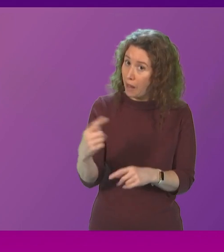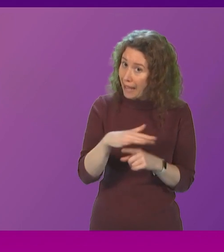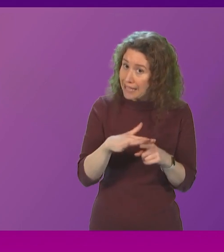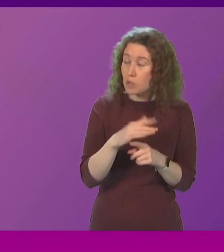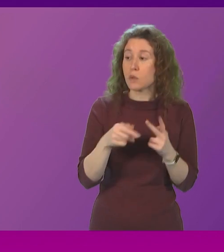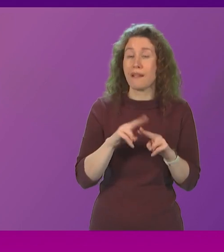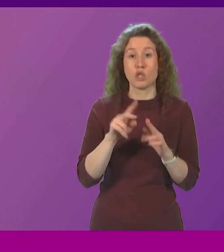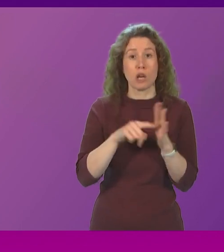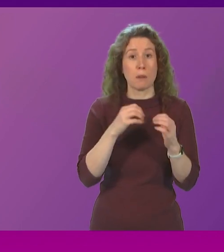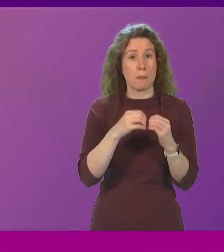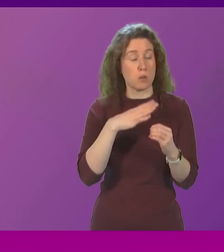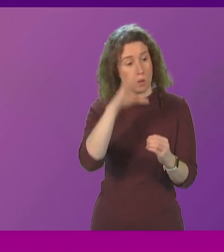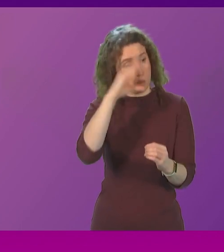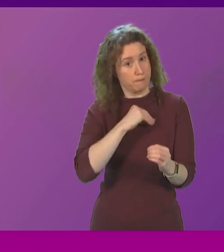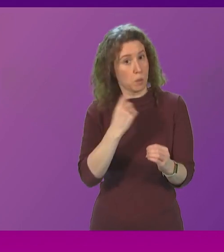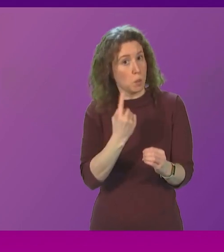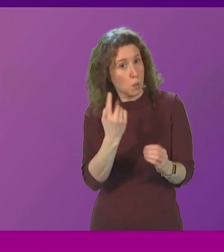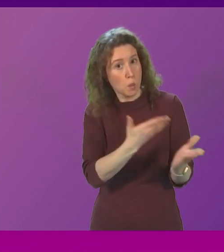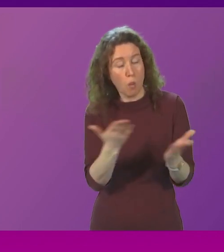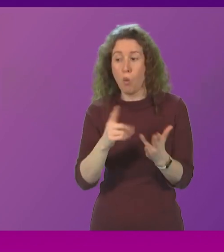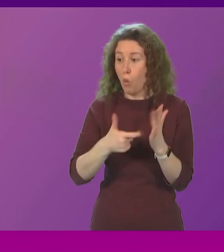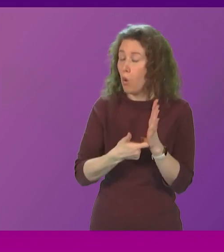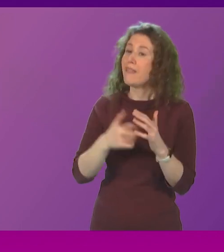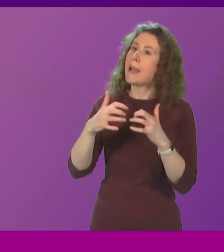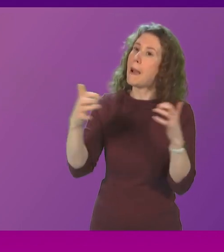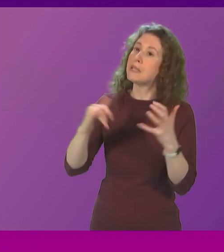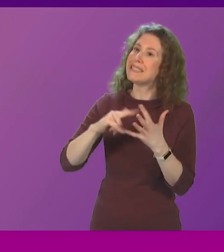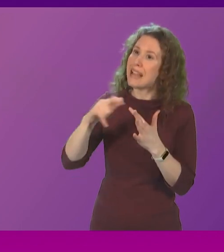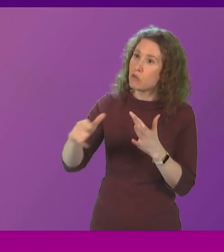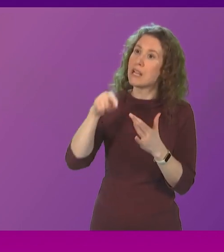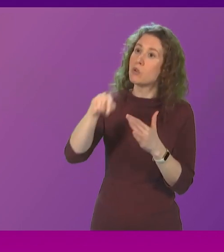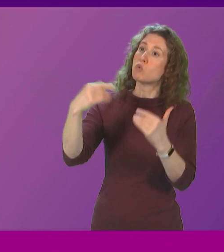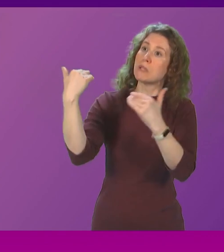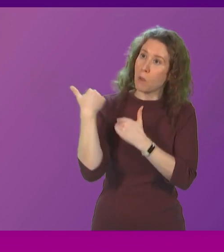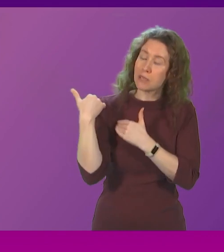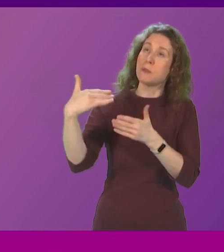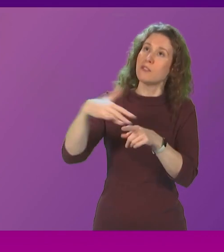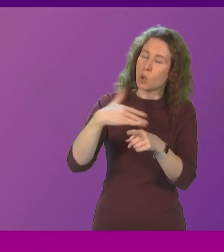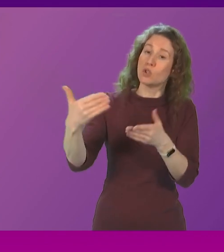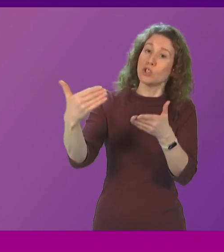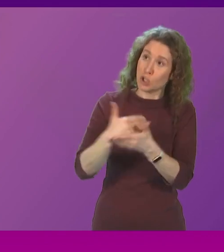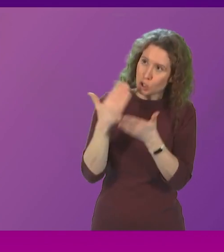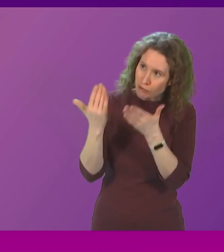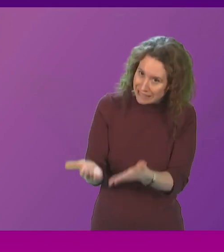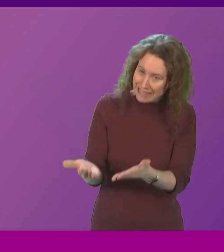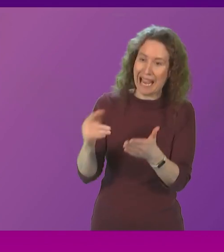to bring them to my attention—or, indeed, to the attention of the cabinet secretary who has responsibility for social security, my Cabinet Secretary for Social Justice.